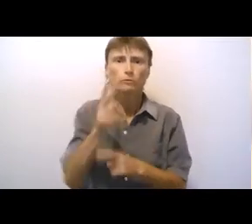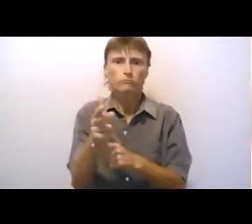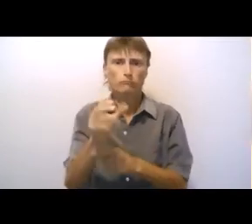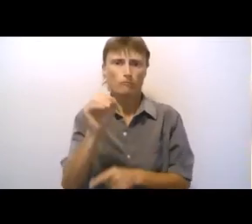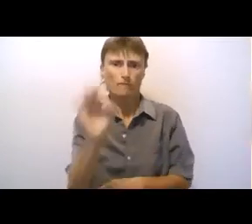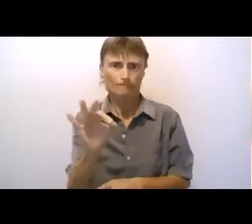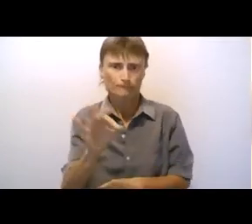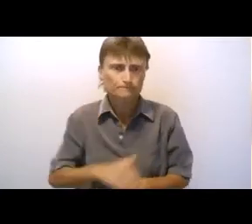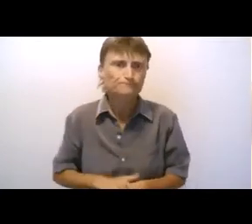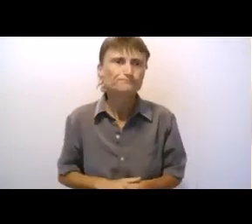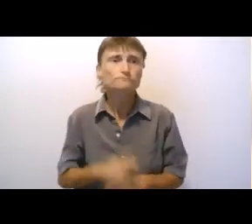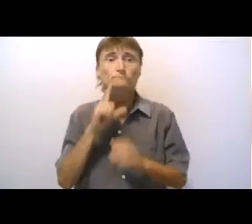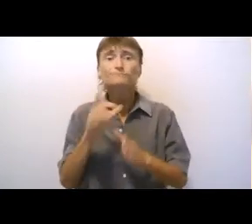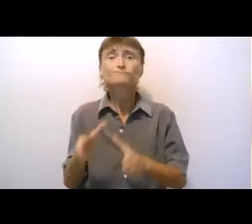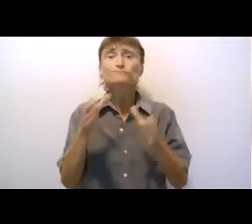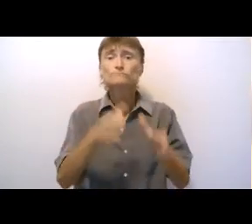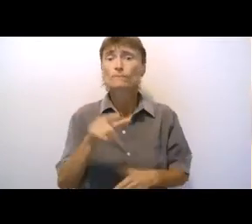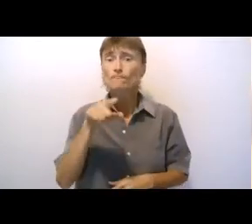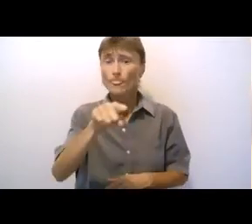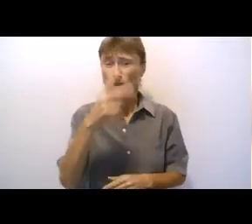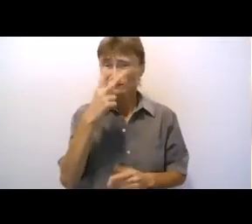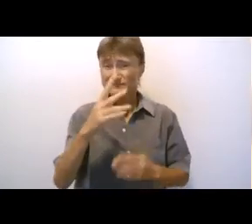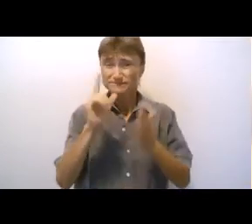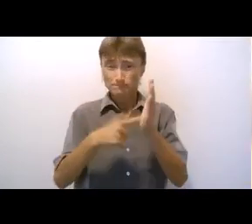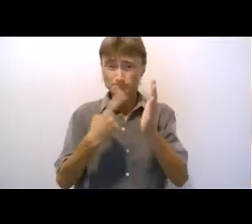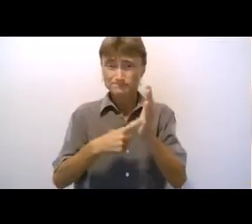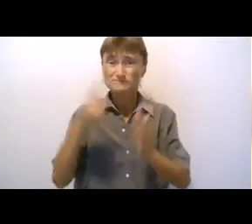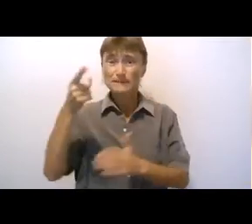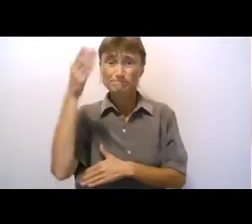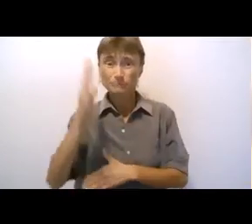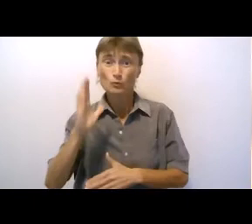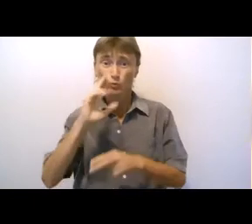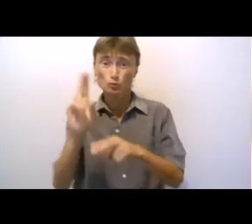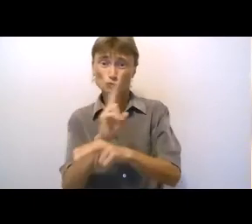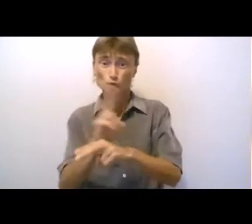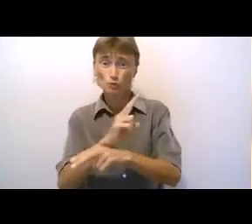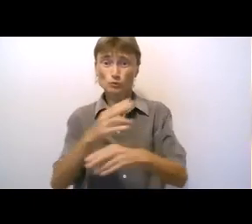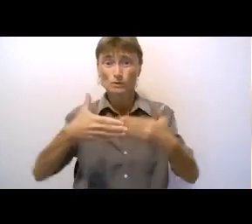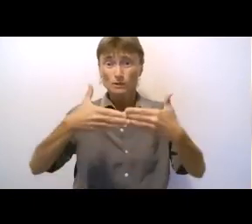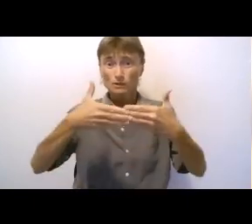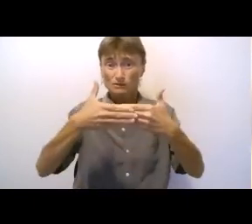top right to switch the presentation and the speaker screens and pin the interpreter as